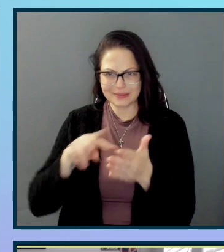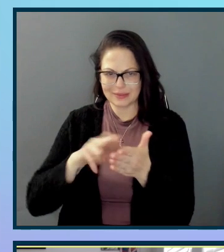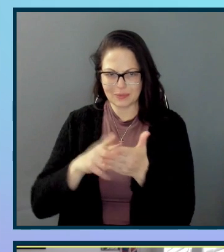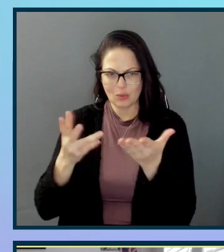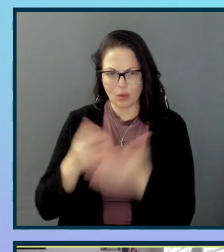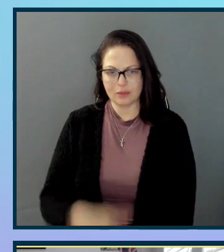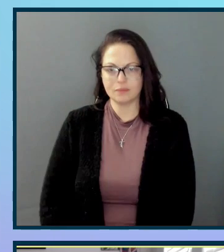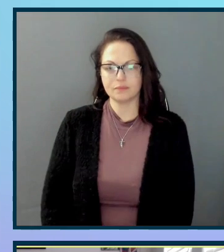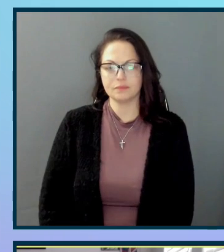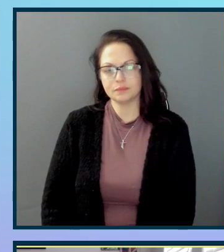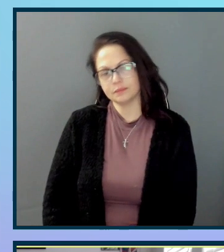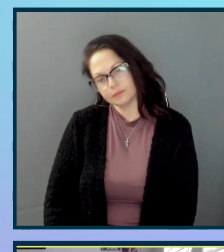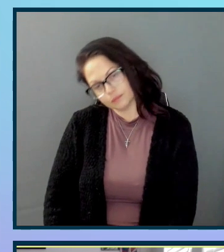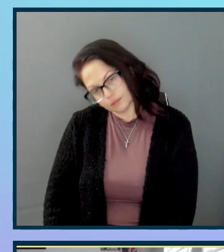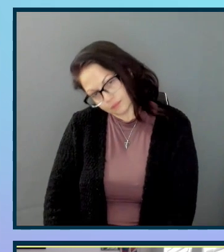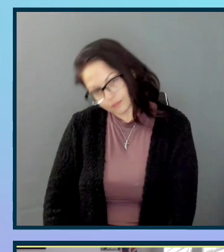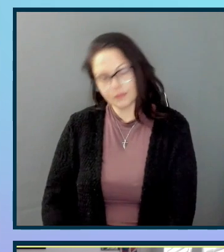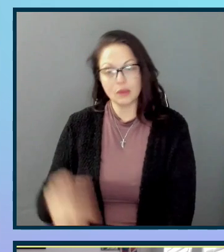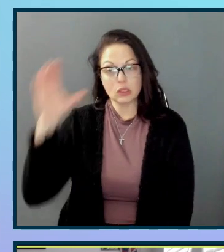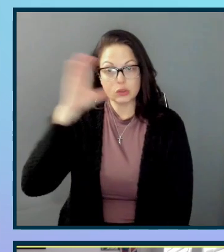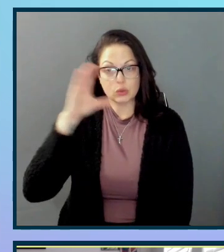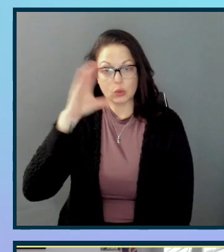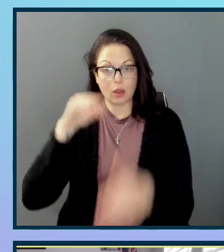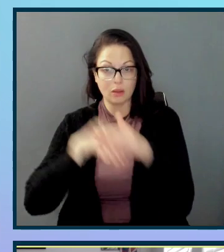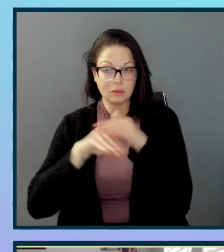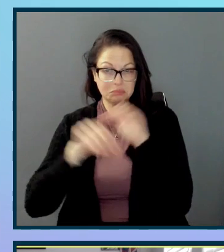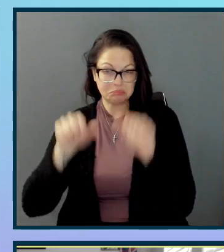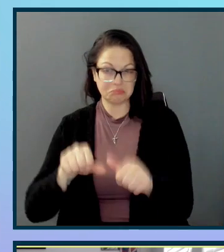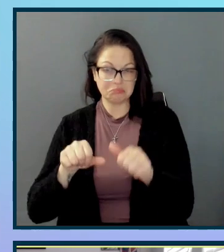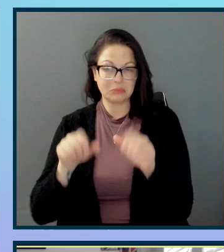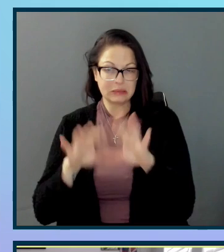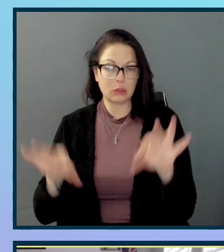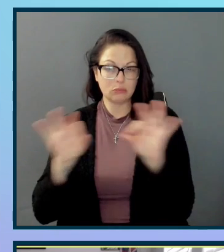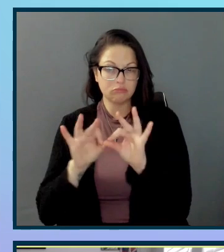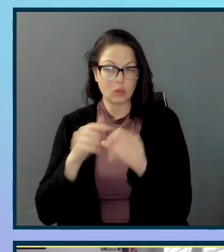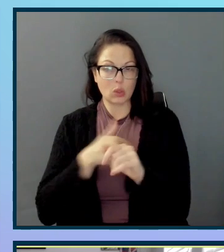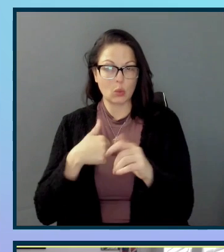Well, cognitive accessibility, first of all, is an imperative. We are living in a time